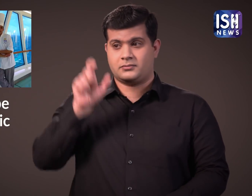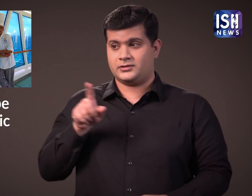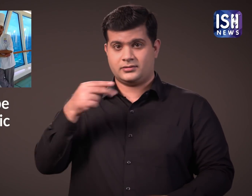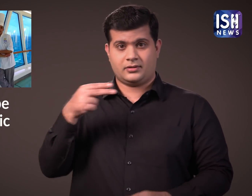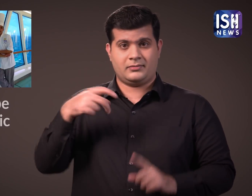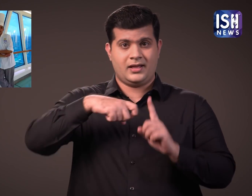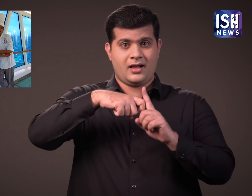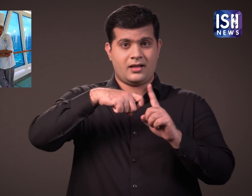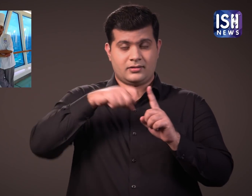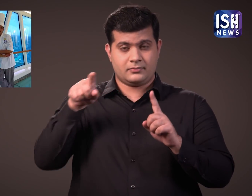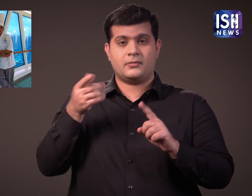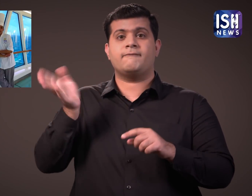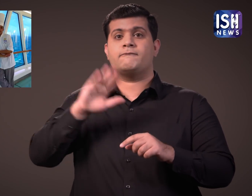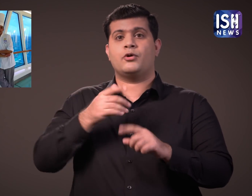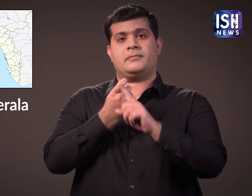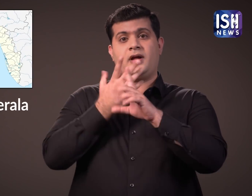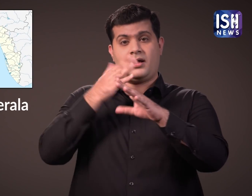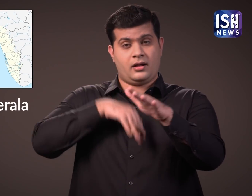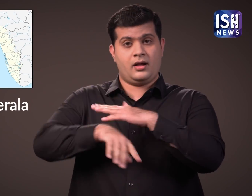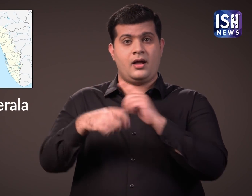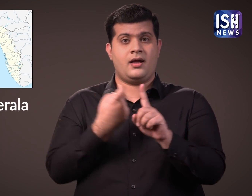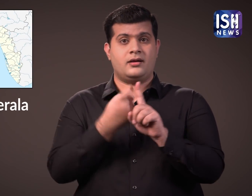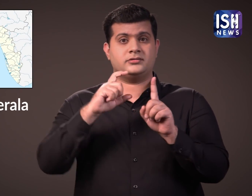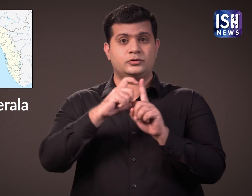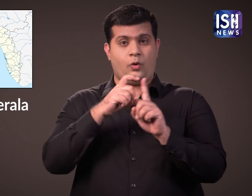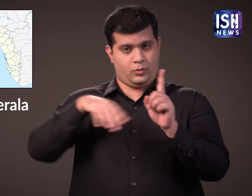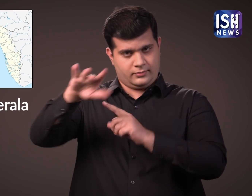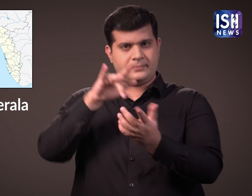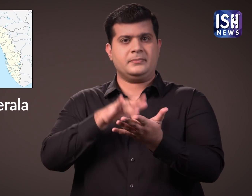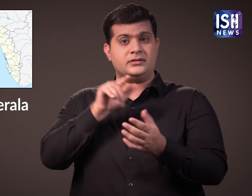Karim is from Kasaragod, Kerala.